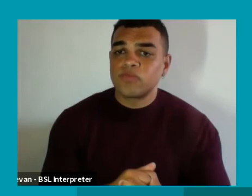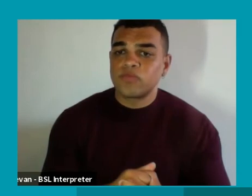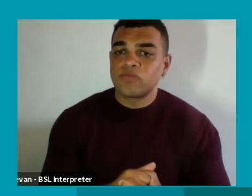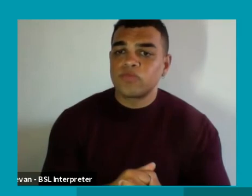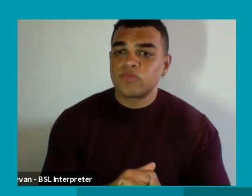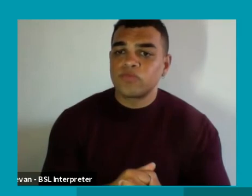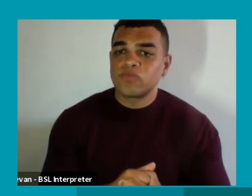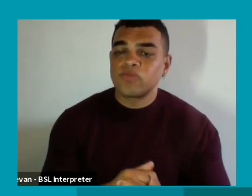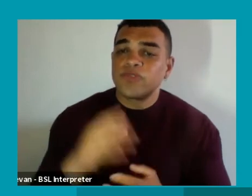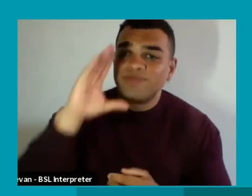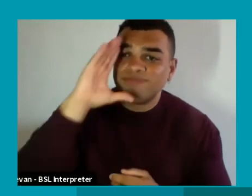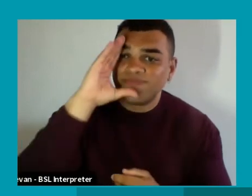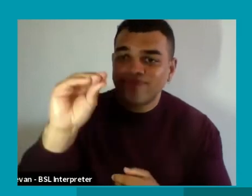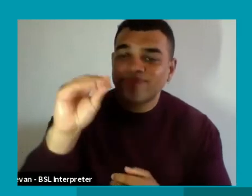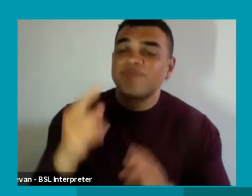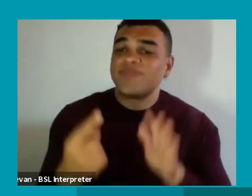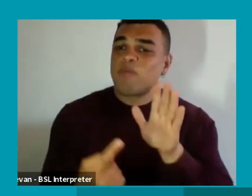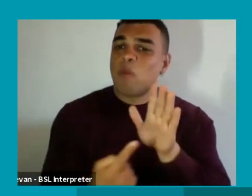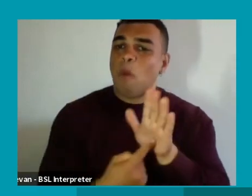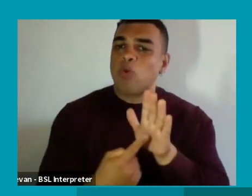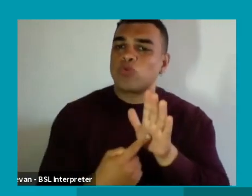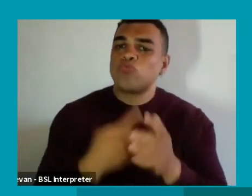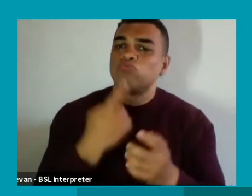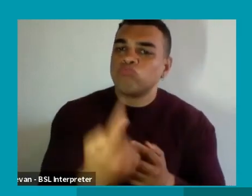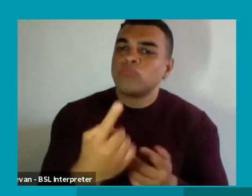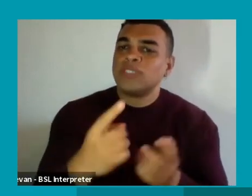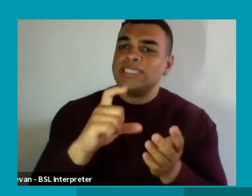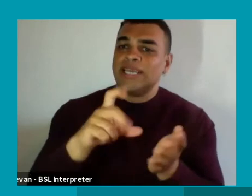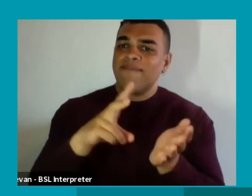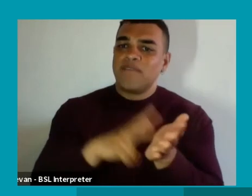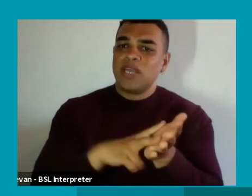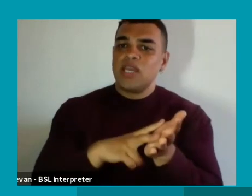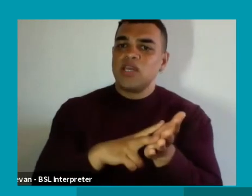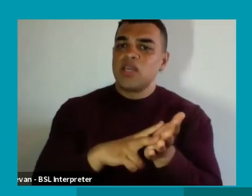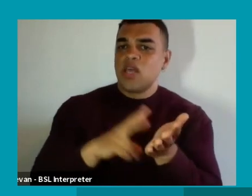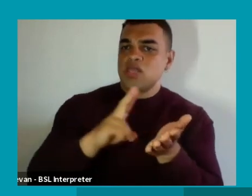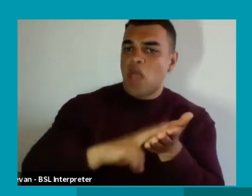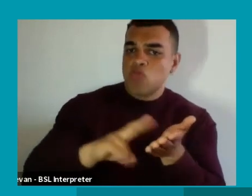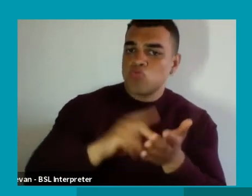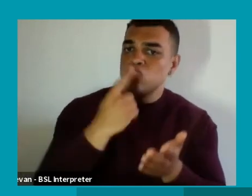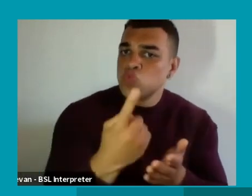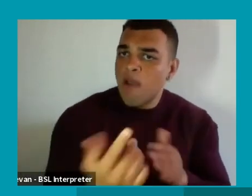have those skills and that you can back it up with achievements. Yeah, absolutely. Don't claim anything.